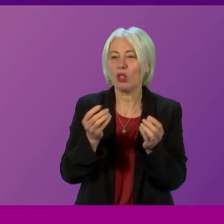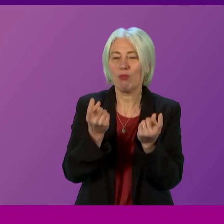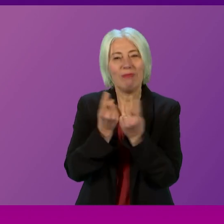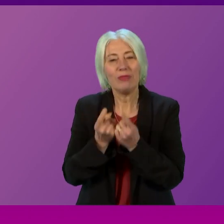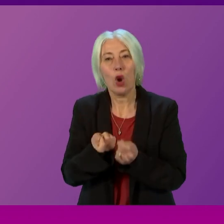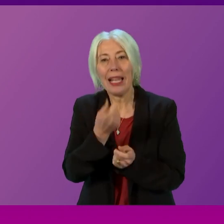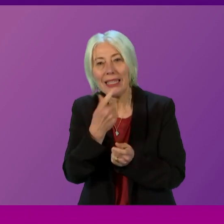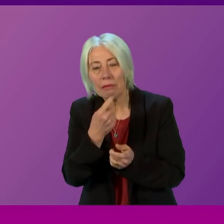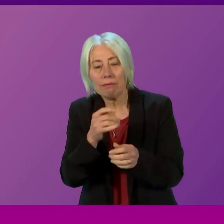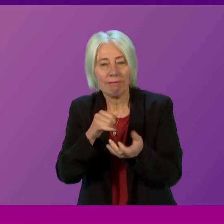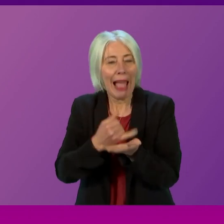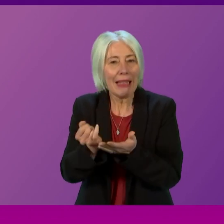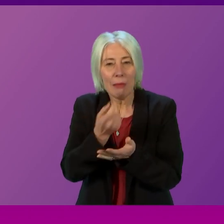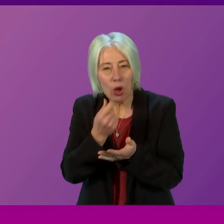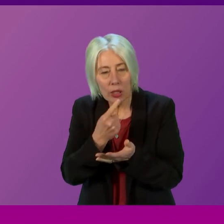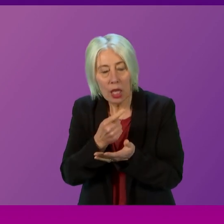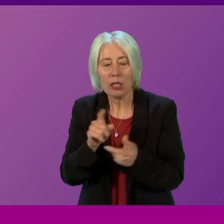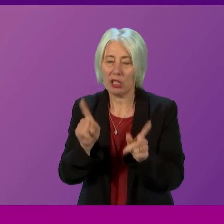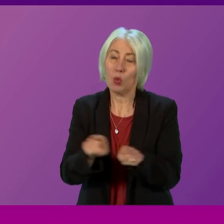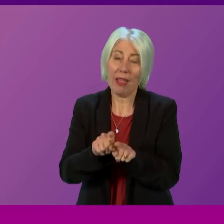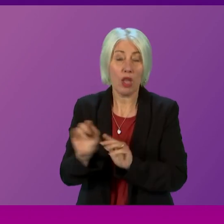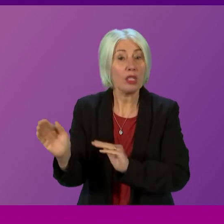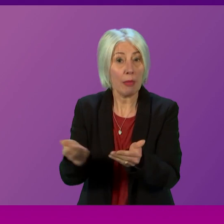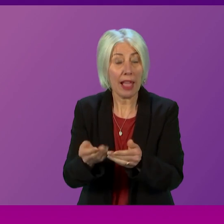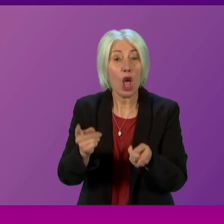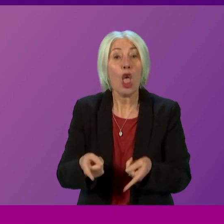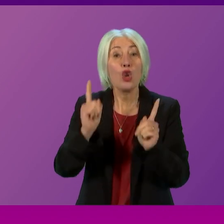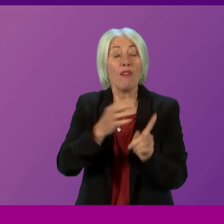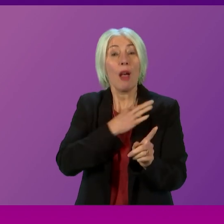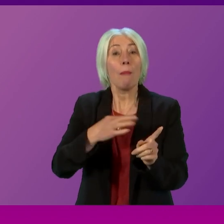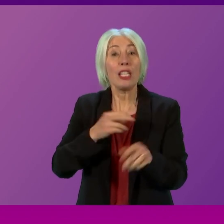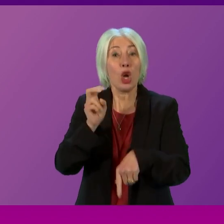in particular. The chief pharmaceutical officer took part in that discussion.